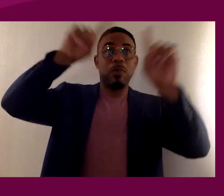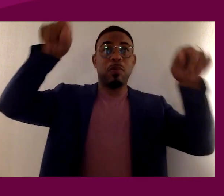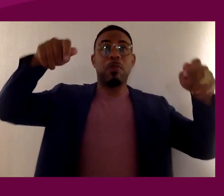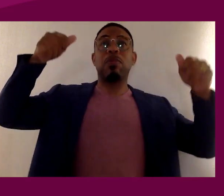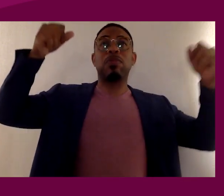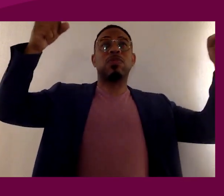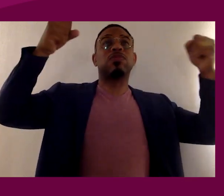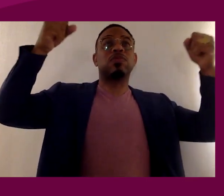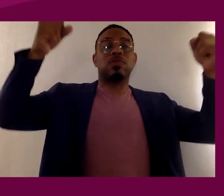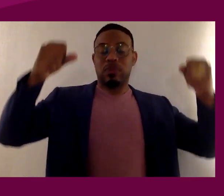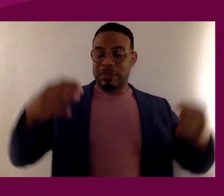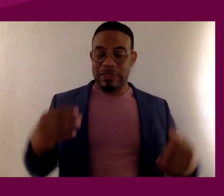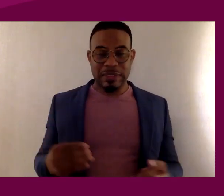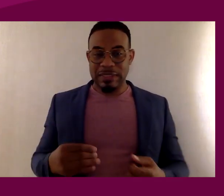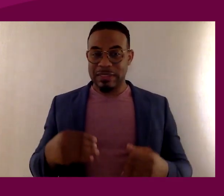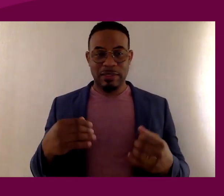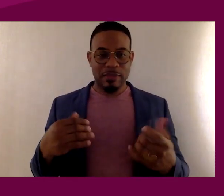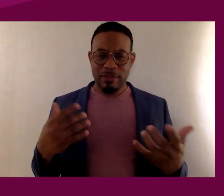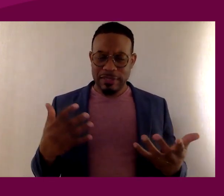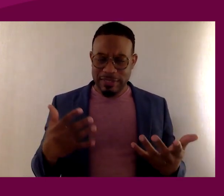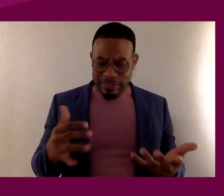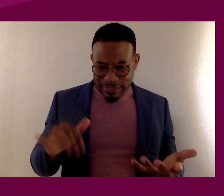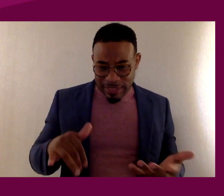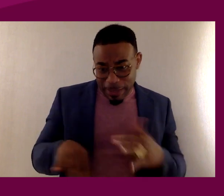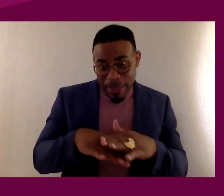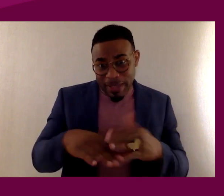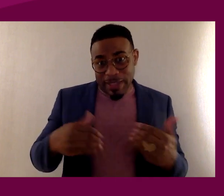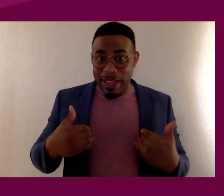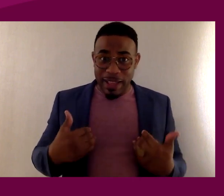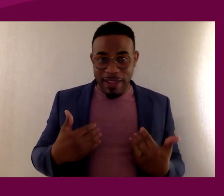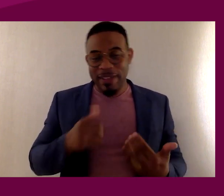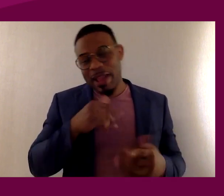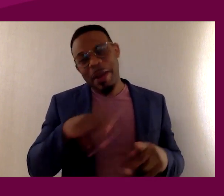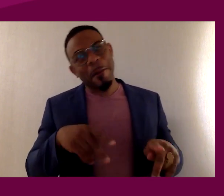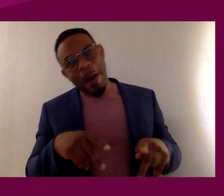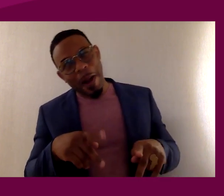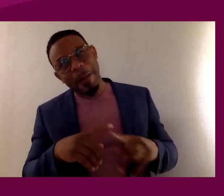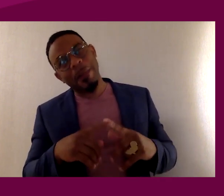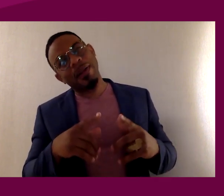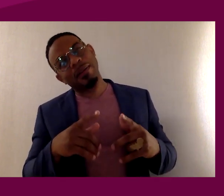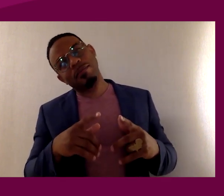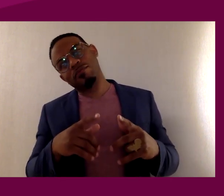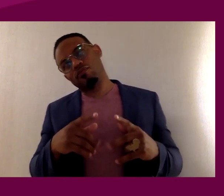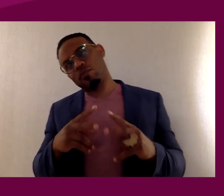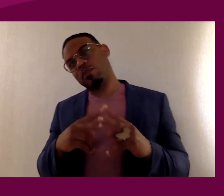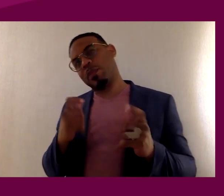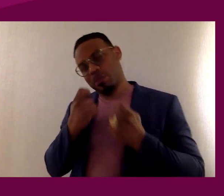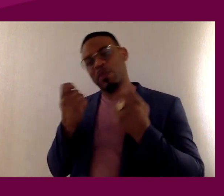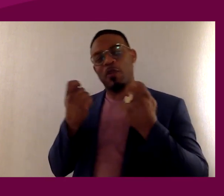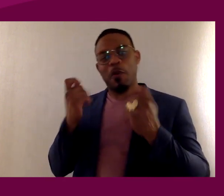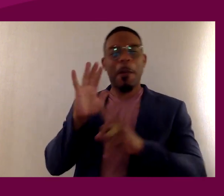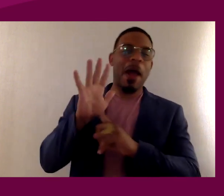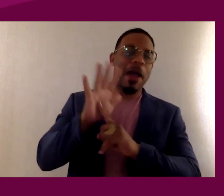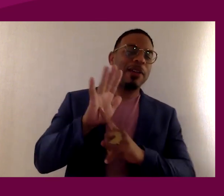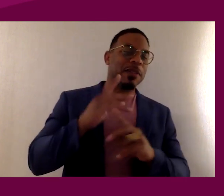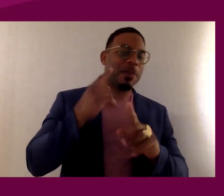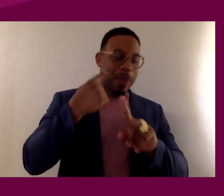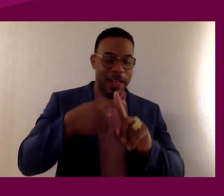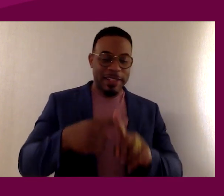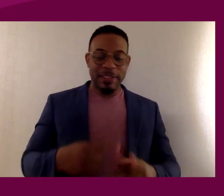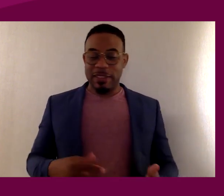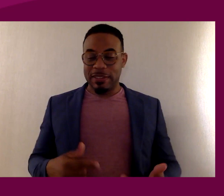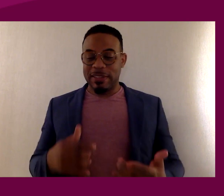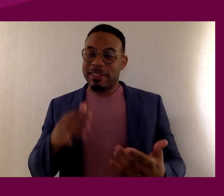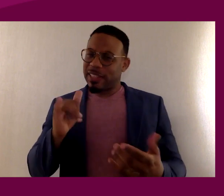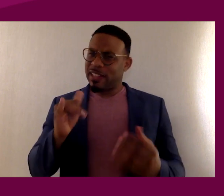with balloons and placards and basically it wasn't a party, but it was very positive.